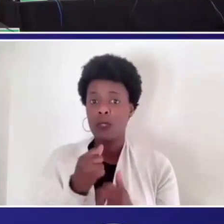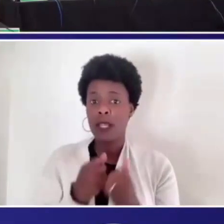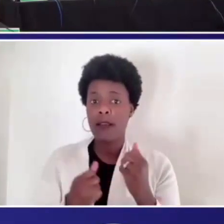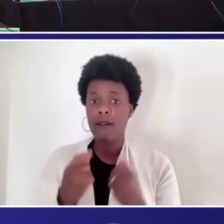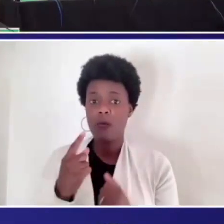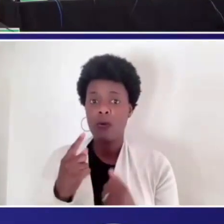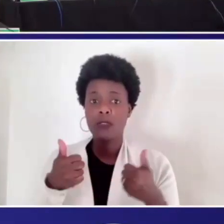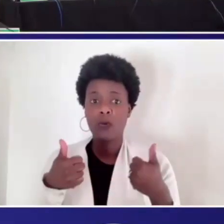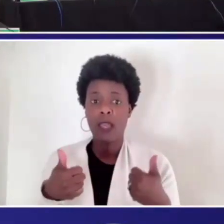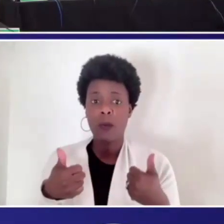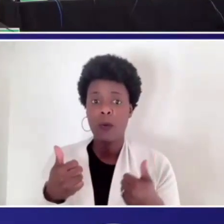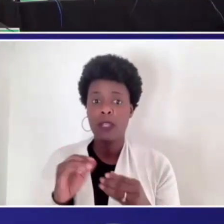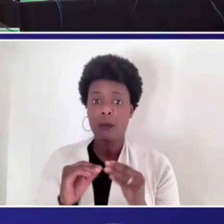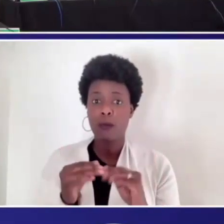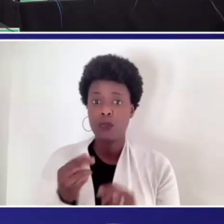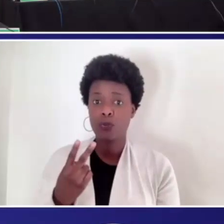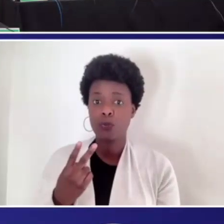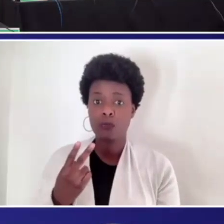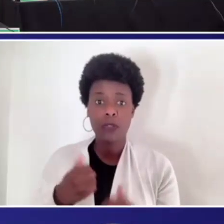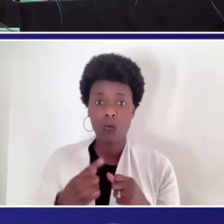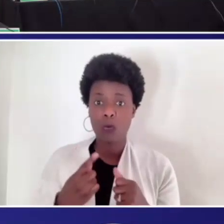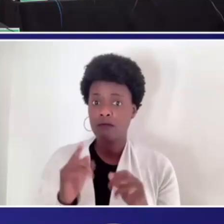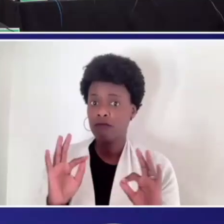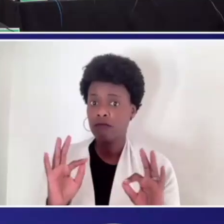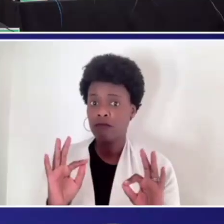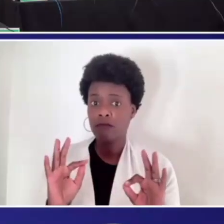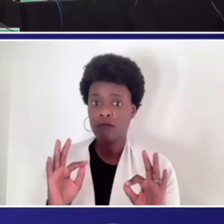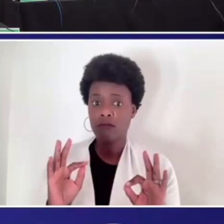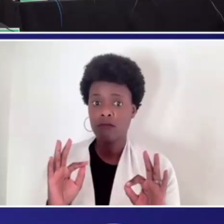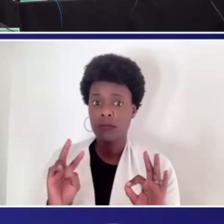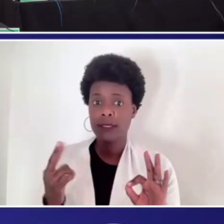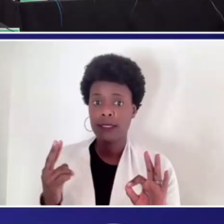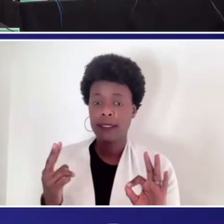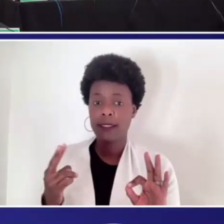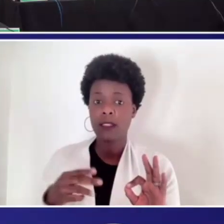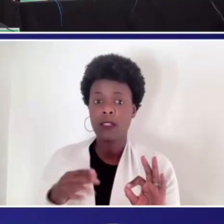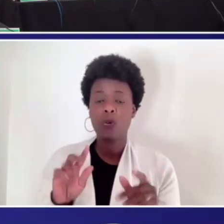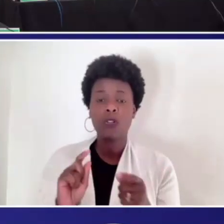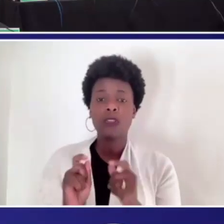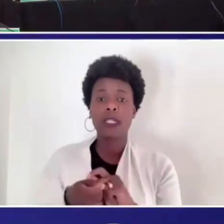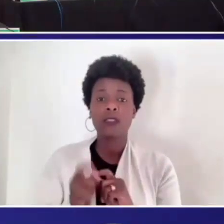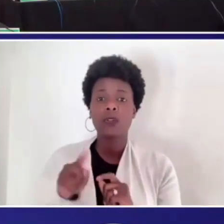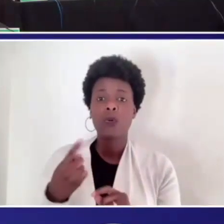number two? That your changes were only to, to paragraph one?